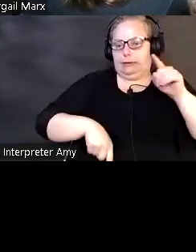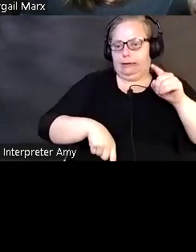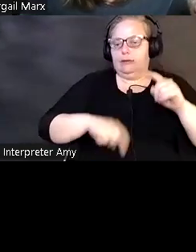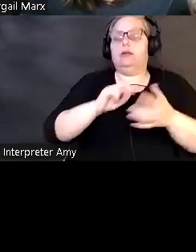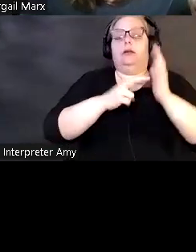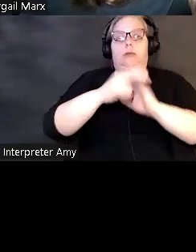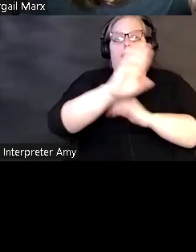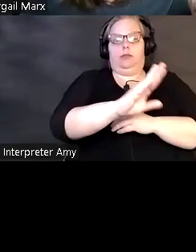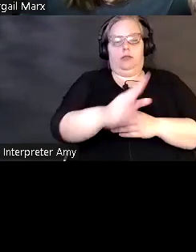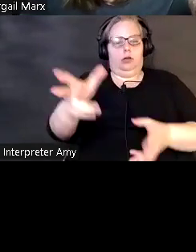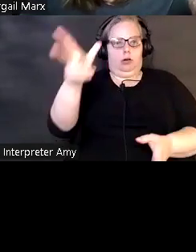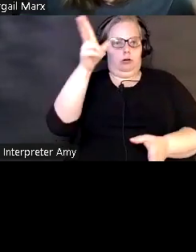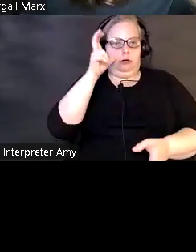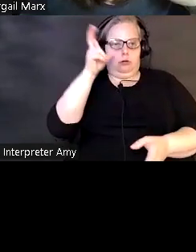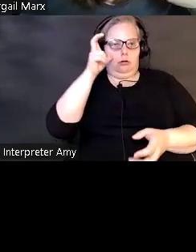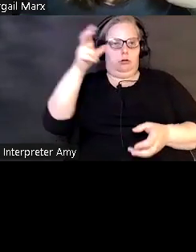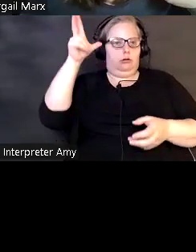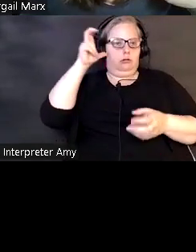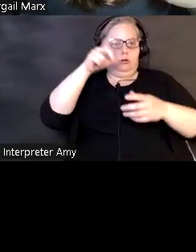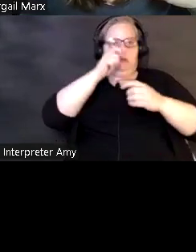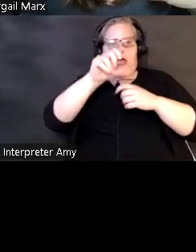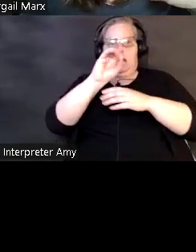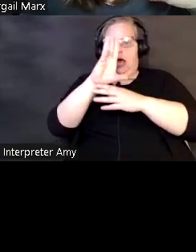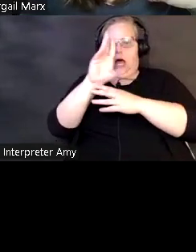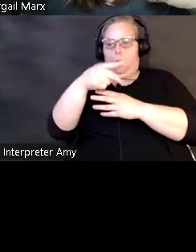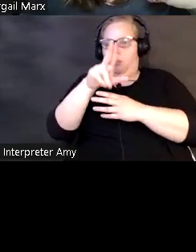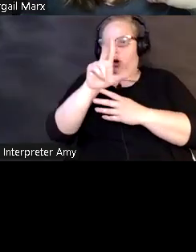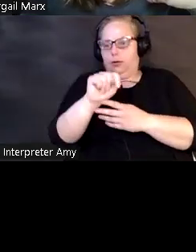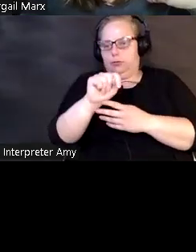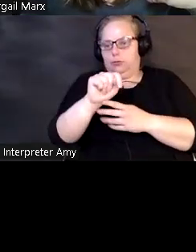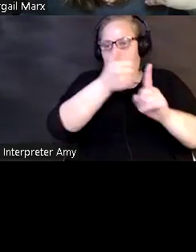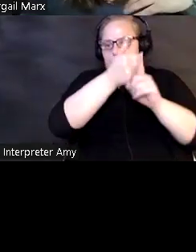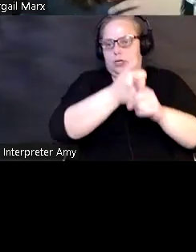from you is not an output strategy that they can turn around and use themselves.